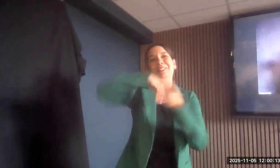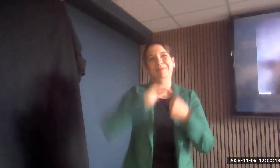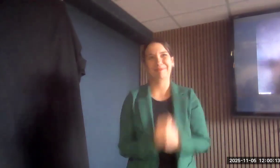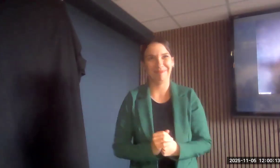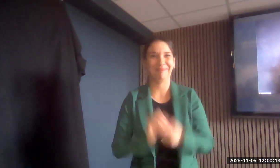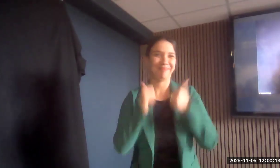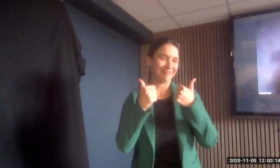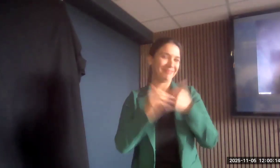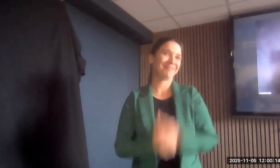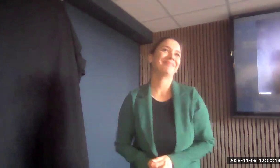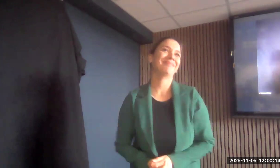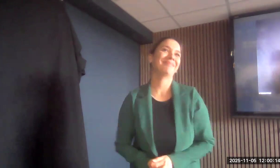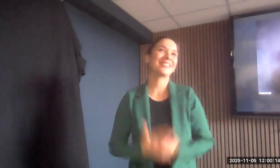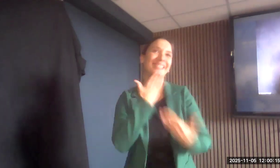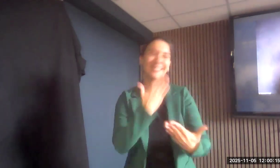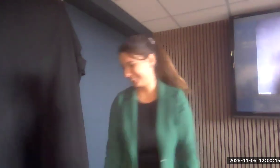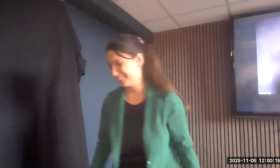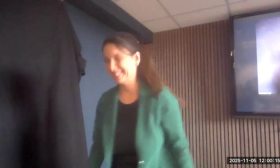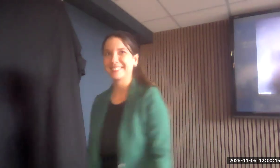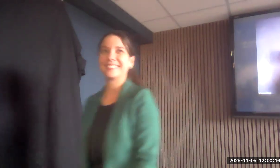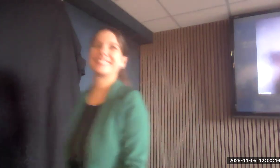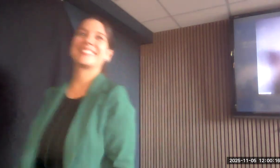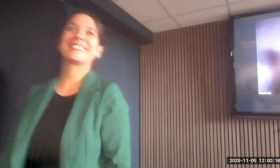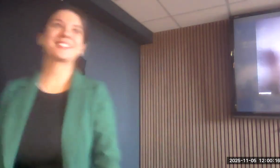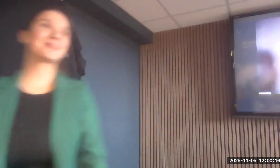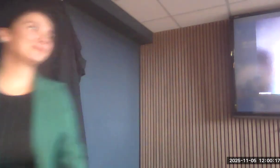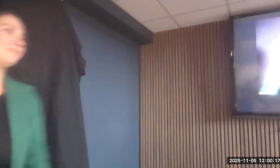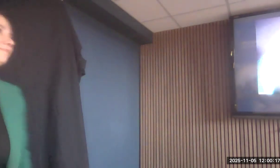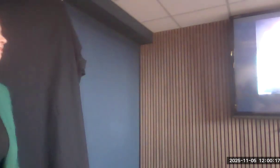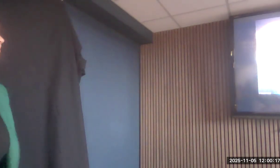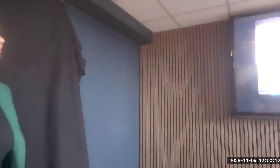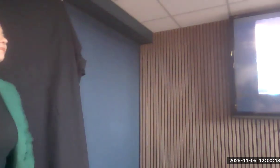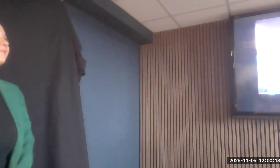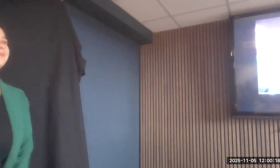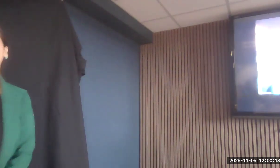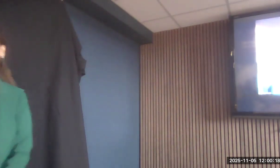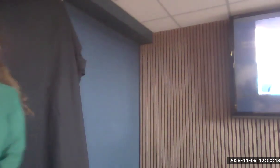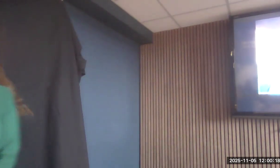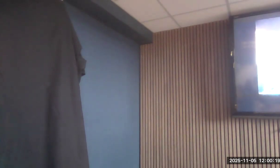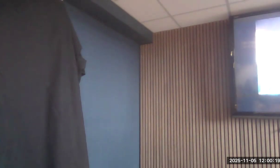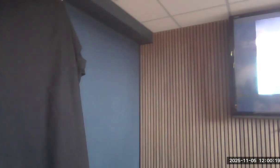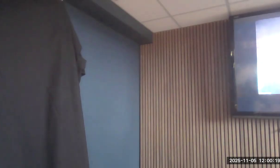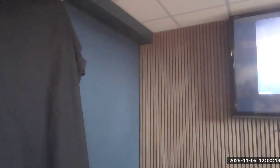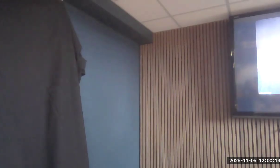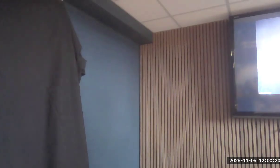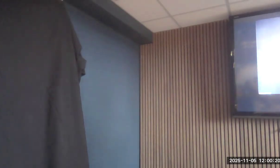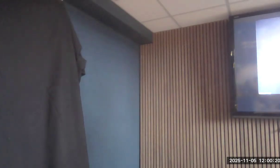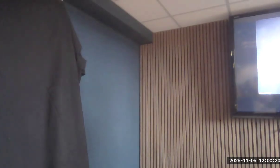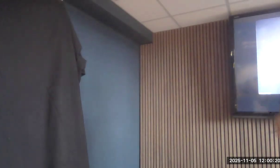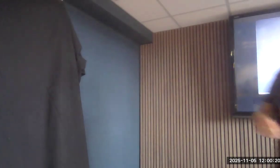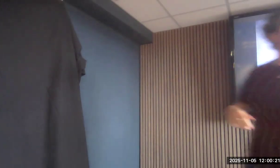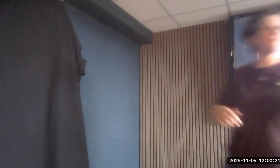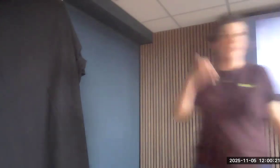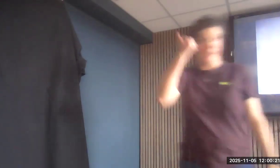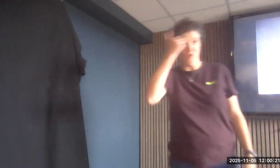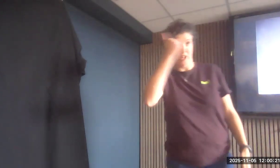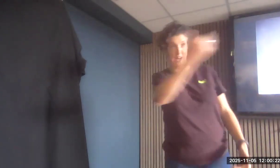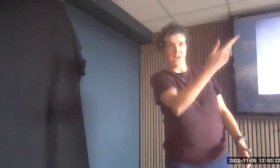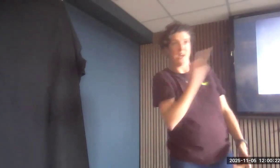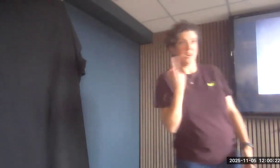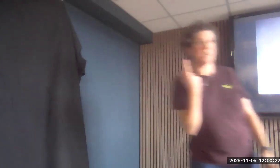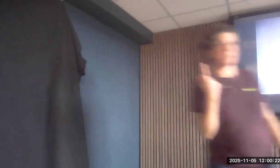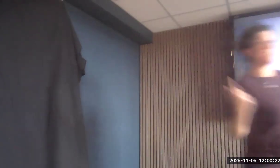But there's mixtures of International Signs, ASL, LSF, etc, so thank you.